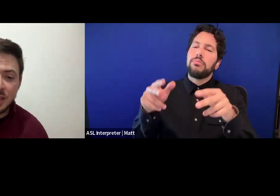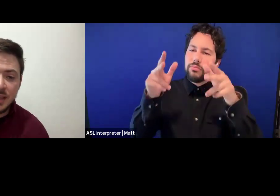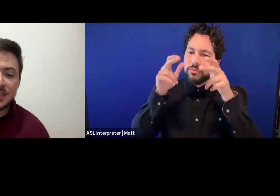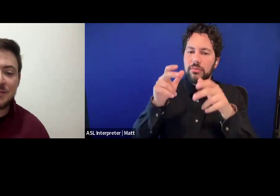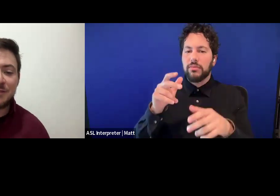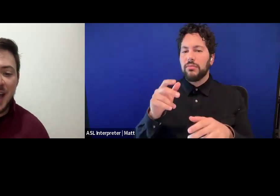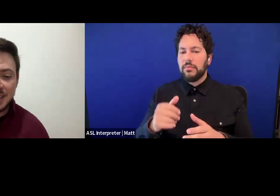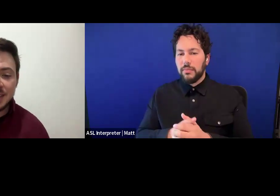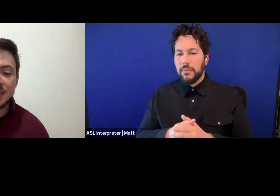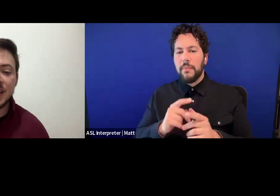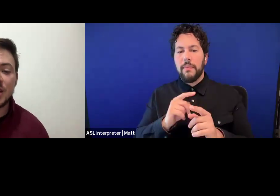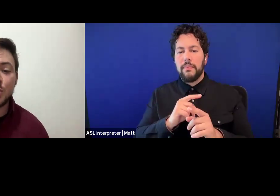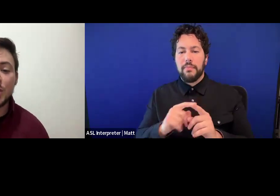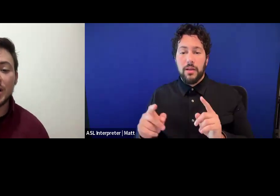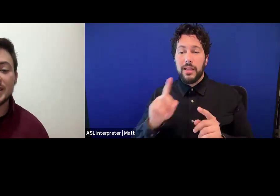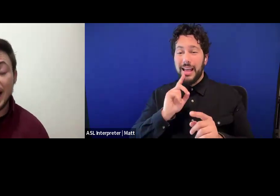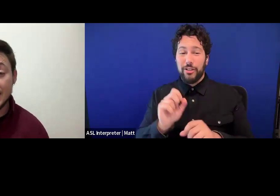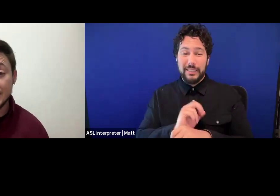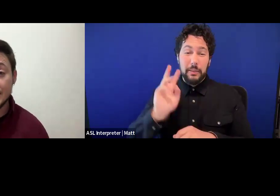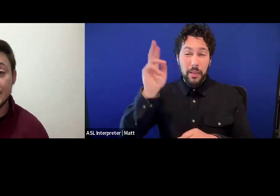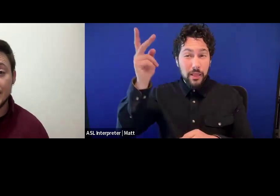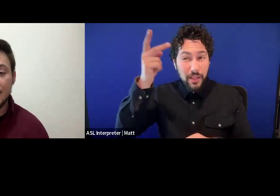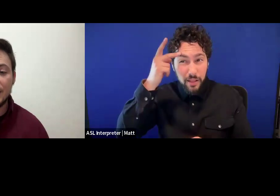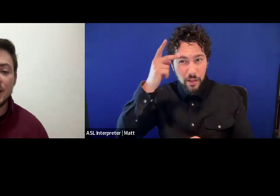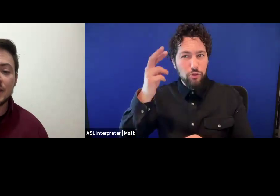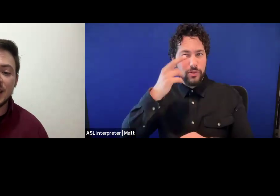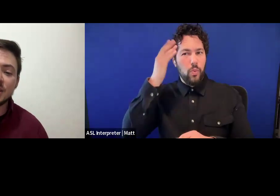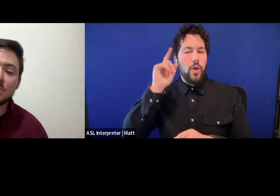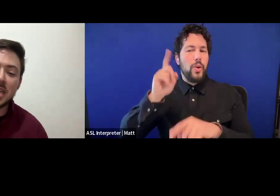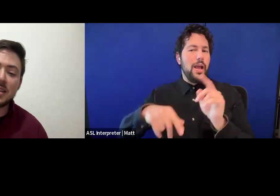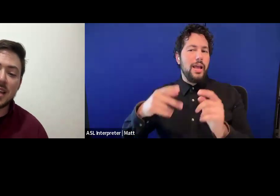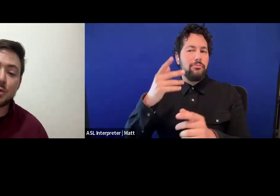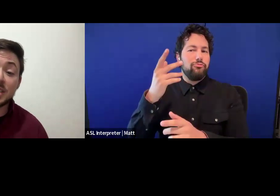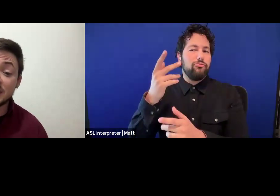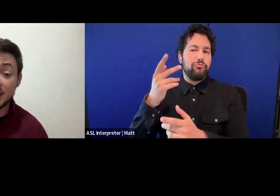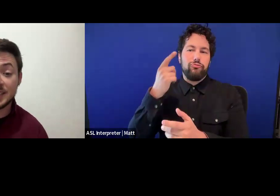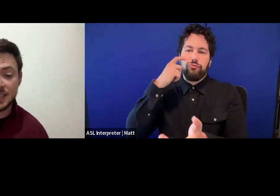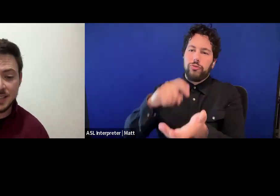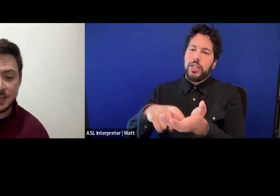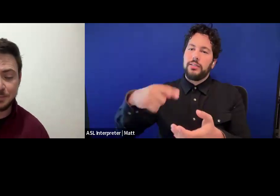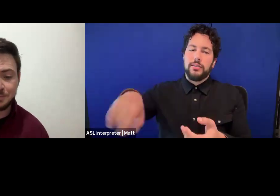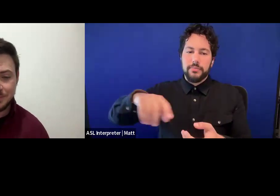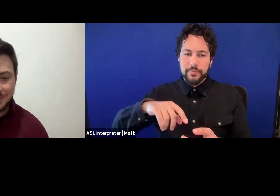The fact that we were silenced, that does not mean that we didn't exist.